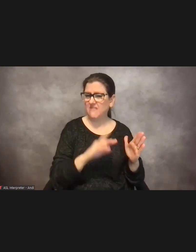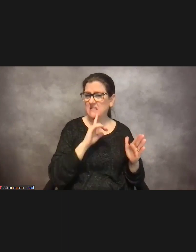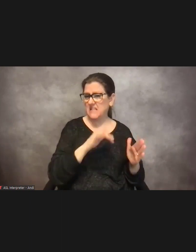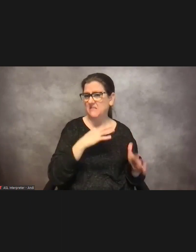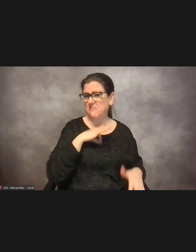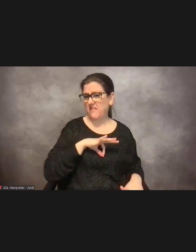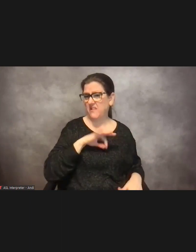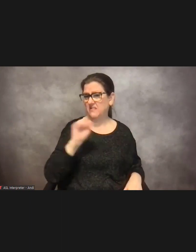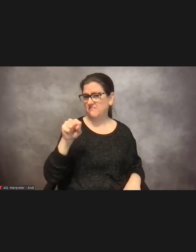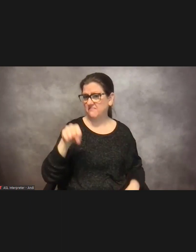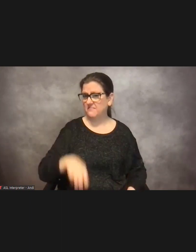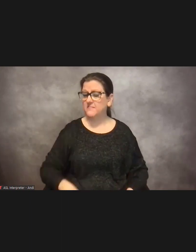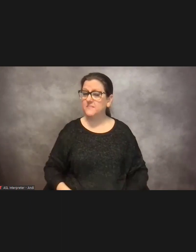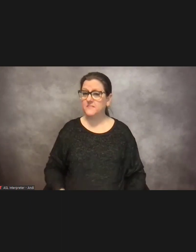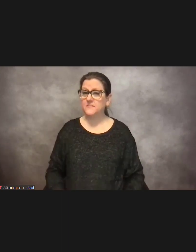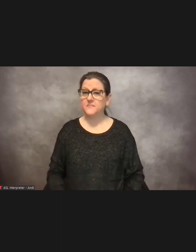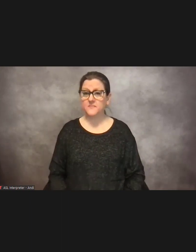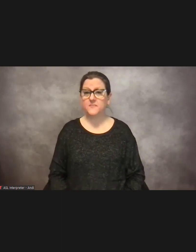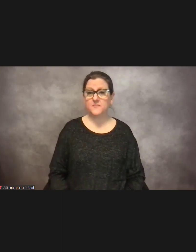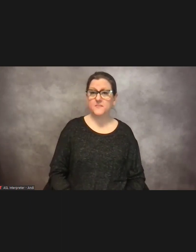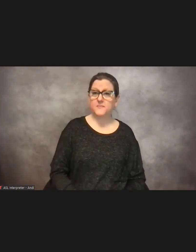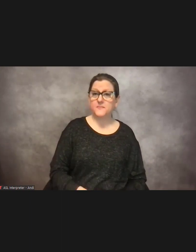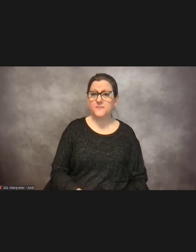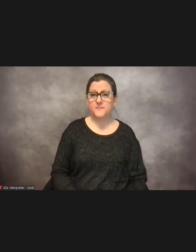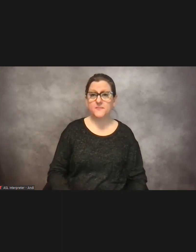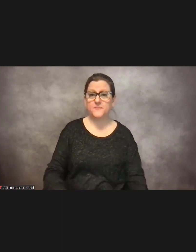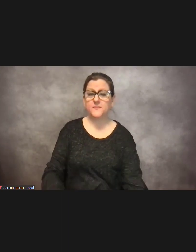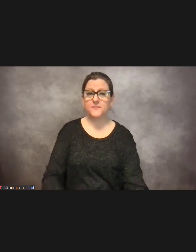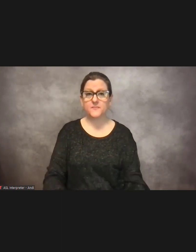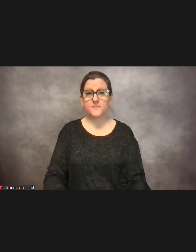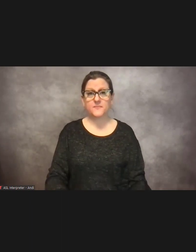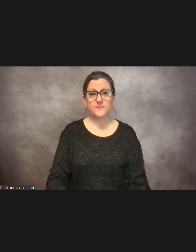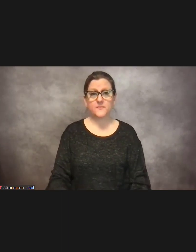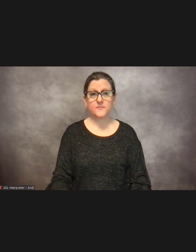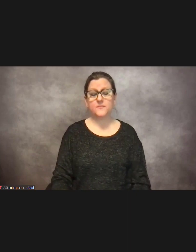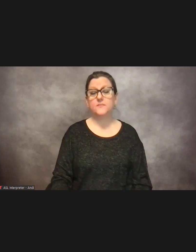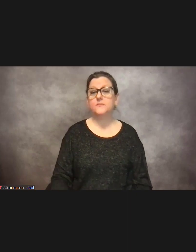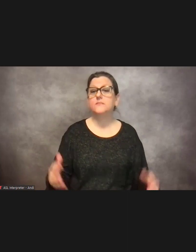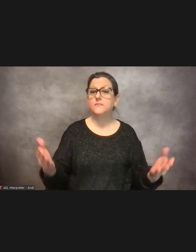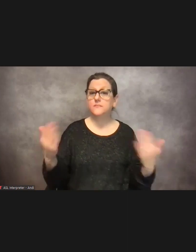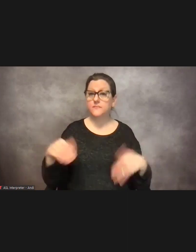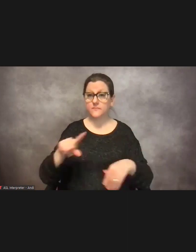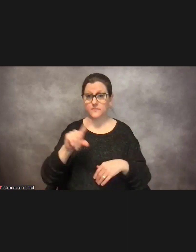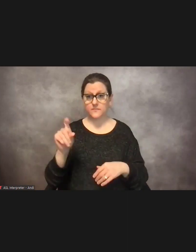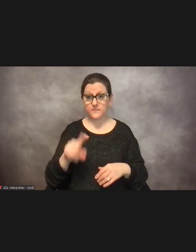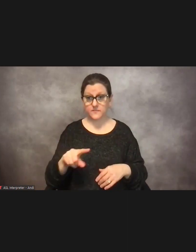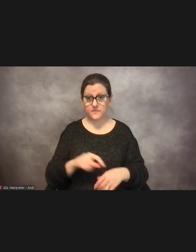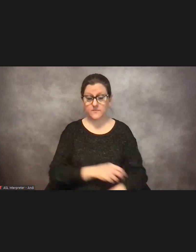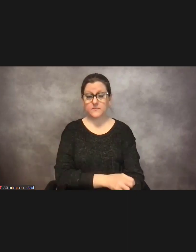I think it's just doing them a great service.>>: Great.